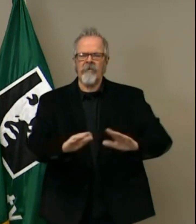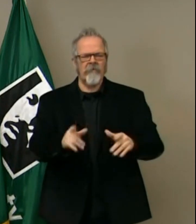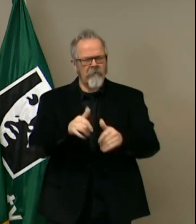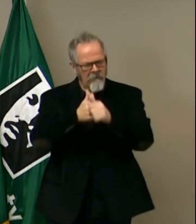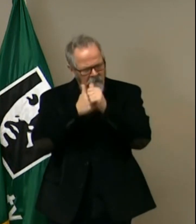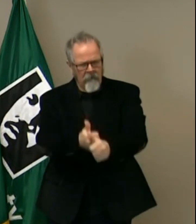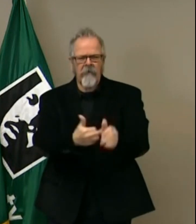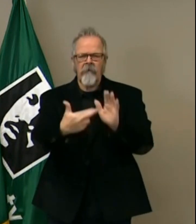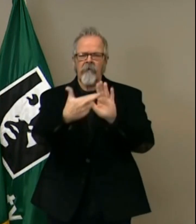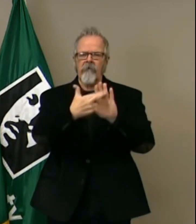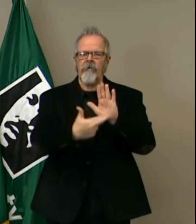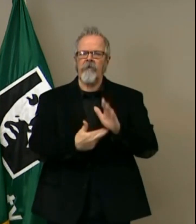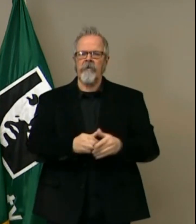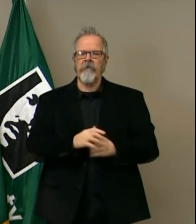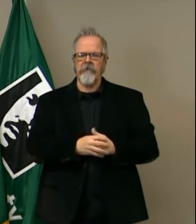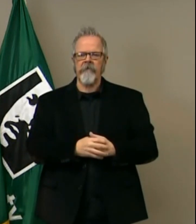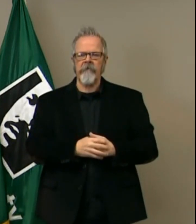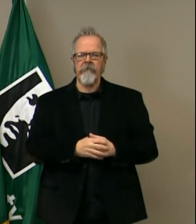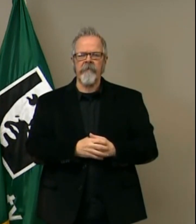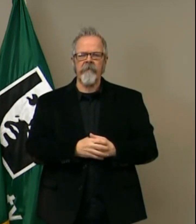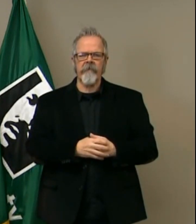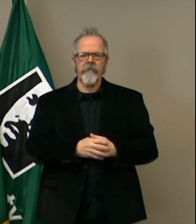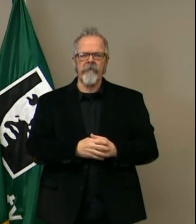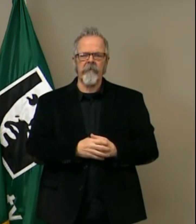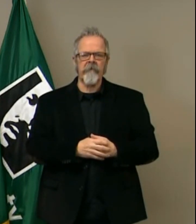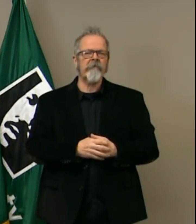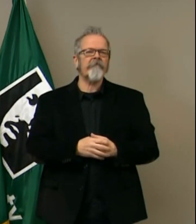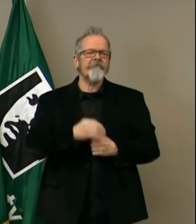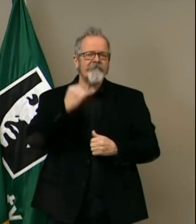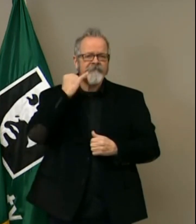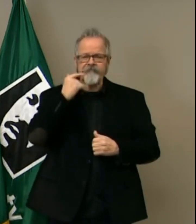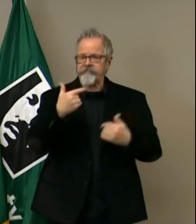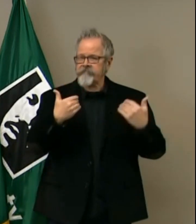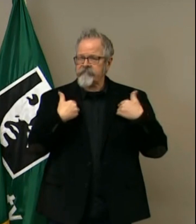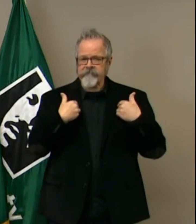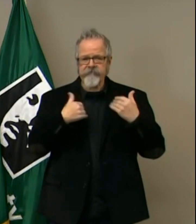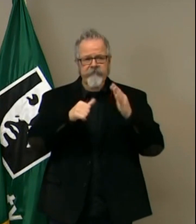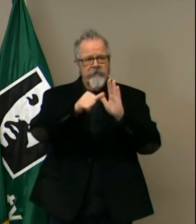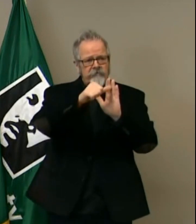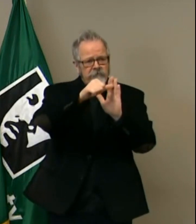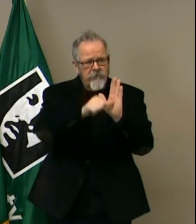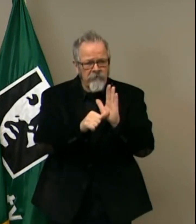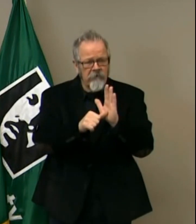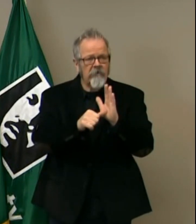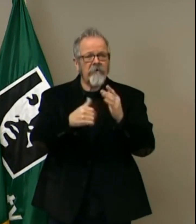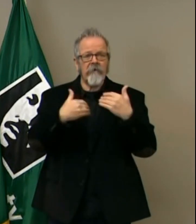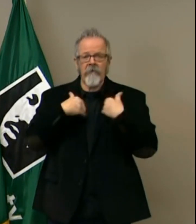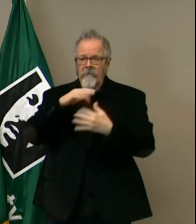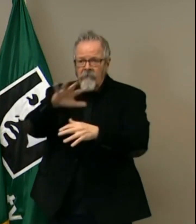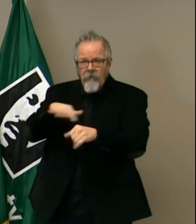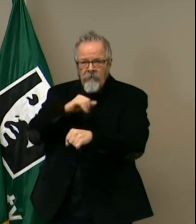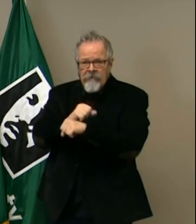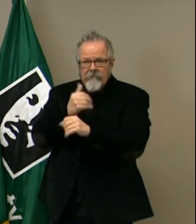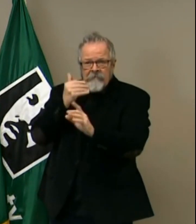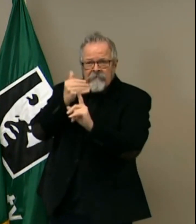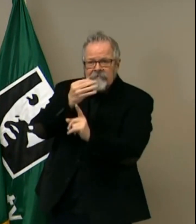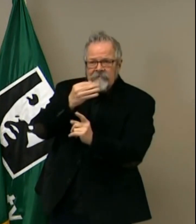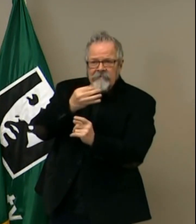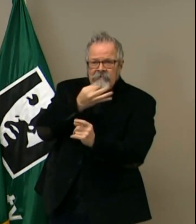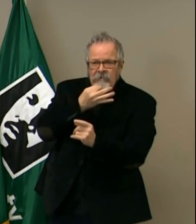your health you probably are not going to be having those procedures for some period of time and we're having discussions with our hospital and